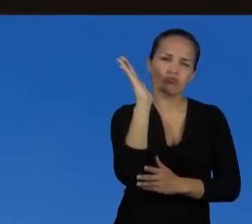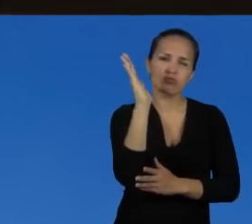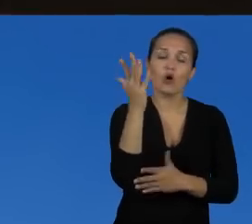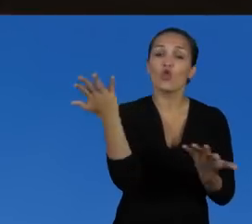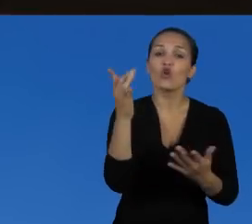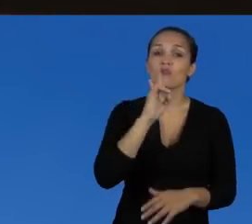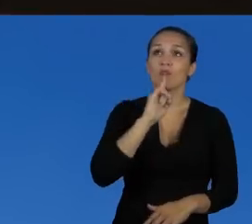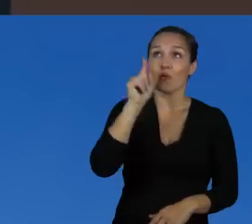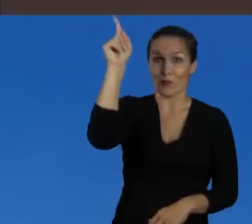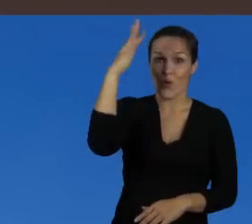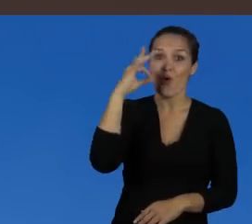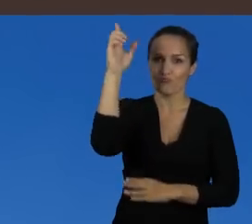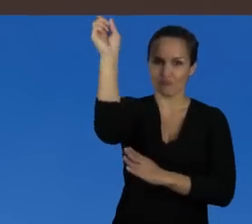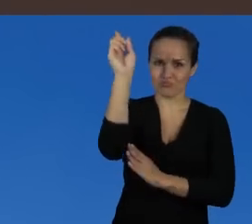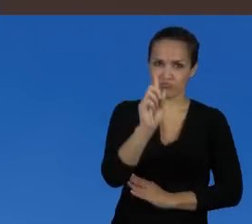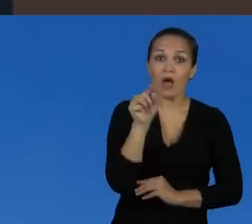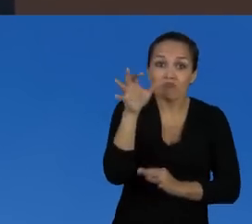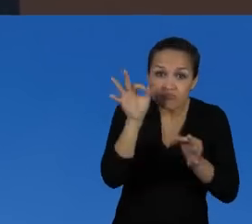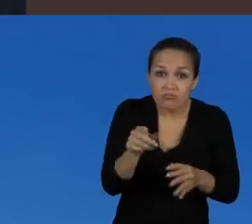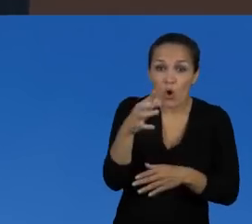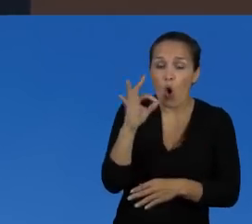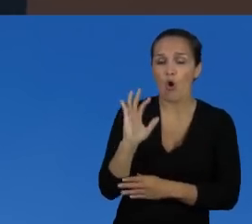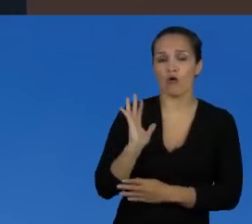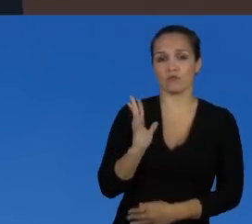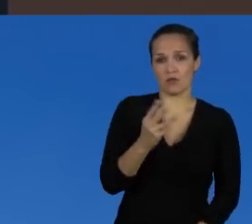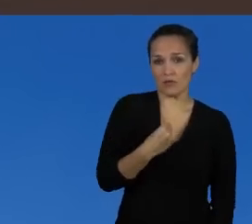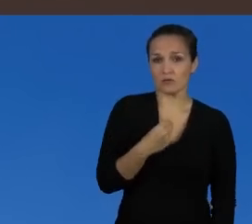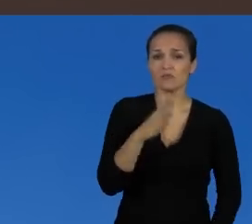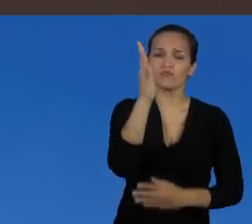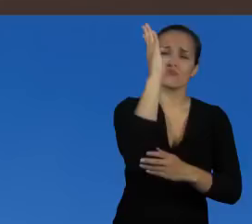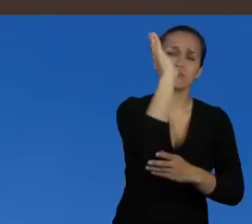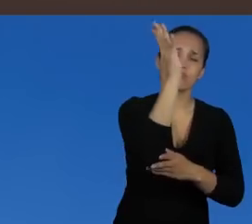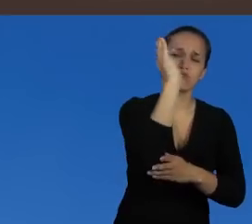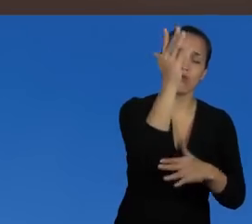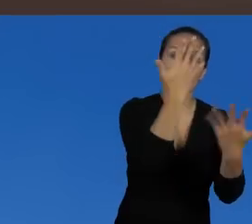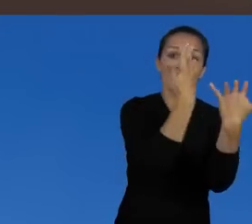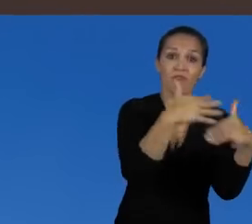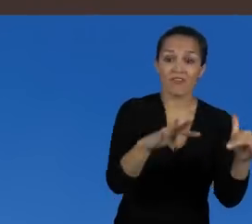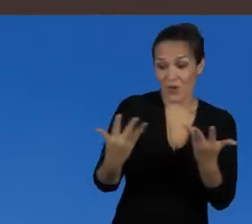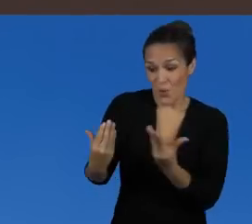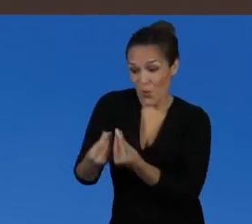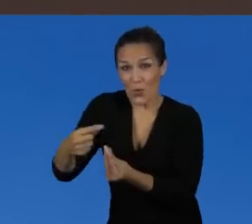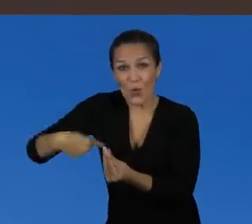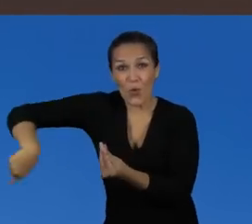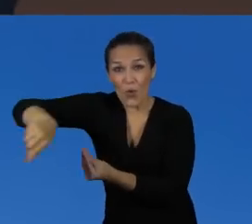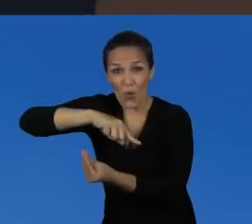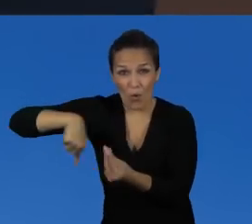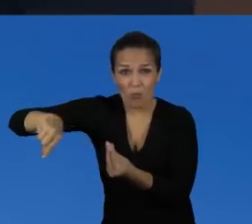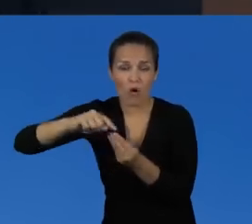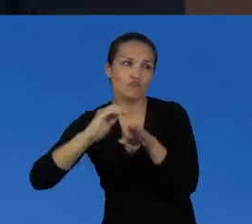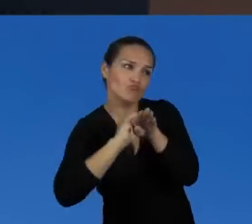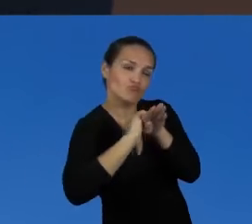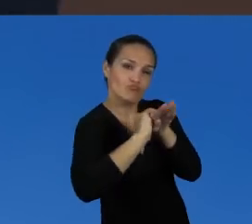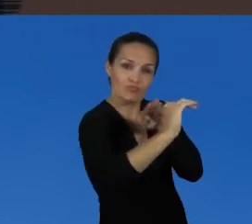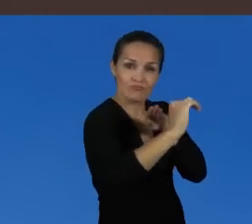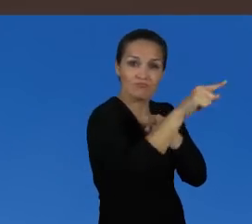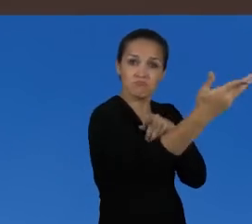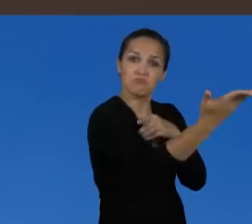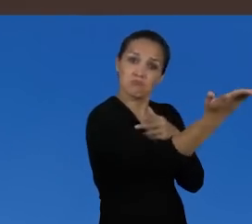Dean Spade. Here in Bogotá. After his conferences, we decided to bring him, together with the activists